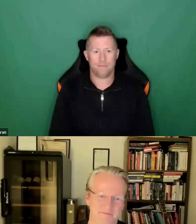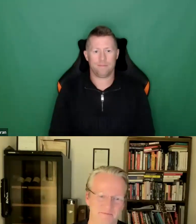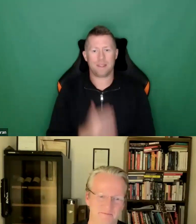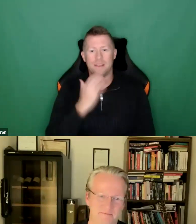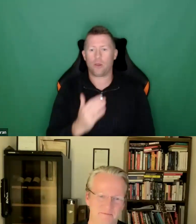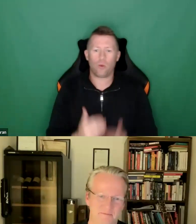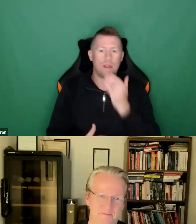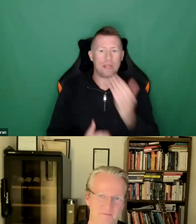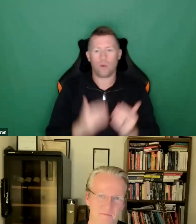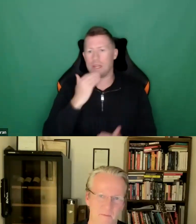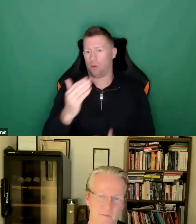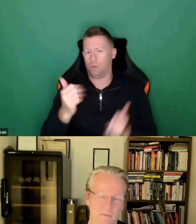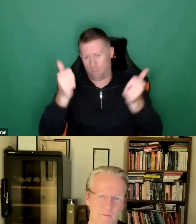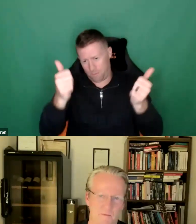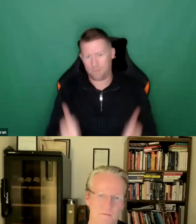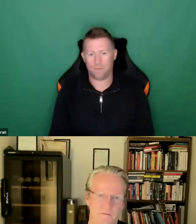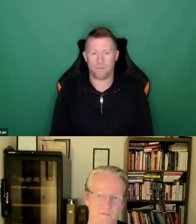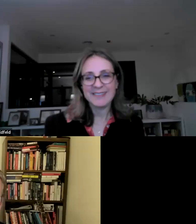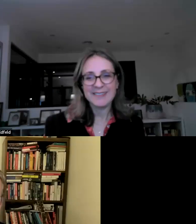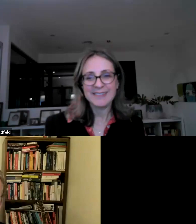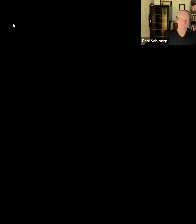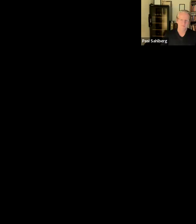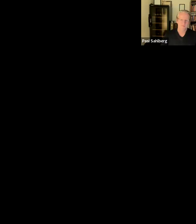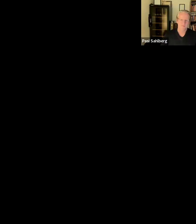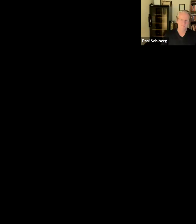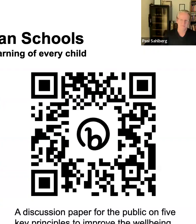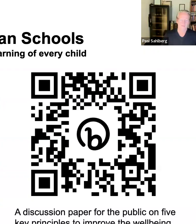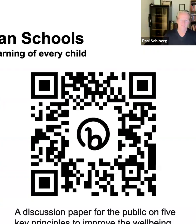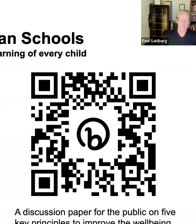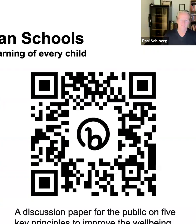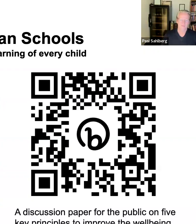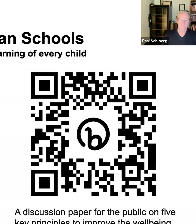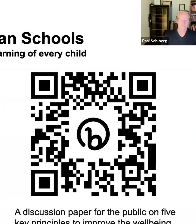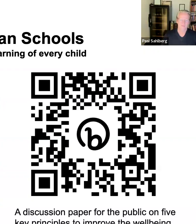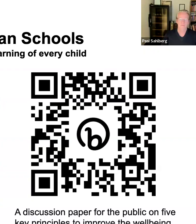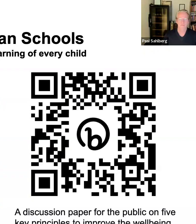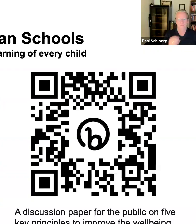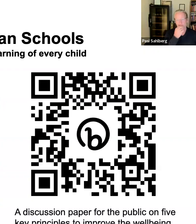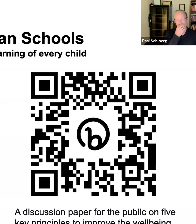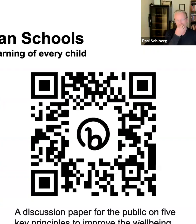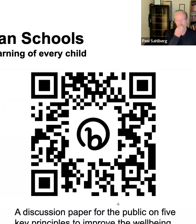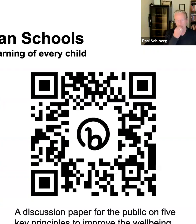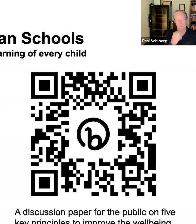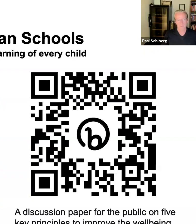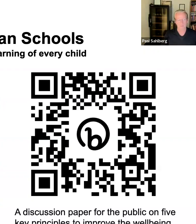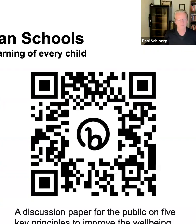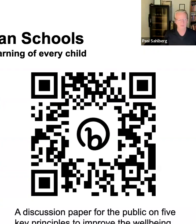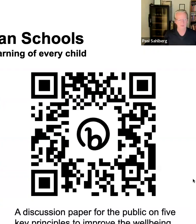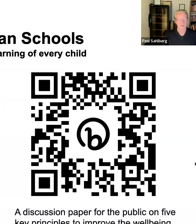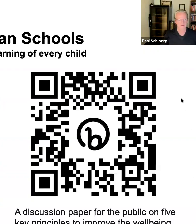everyone, thank you for tonight and thank you who to everyone he joined in have a wonderful evening. Goodbye. >> Thank you,